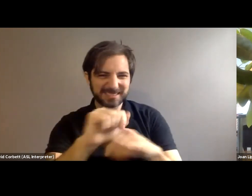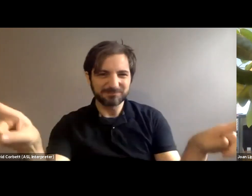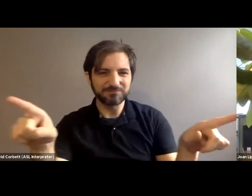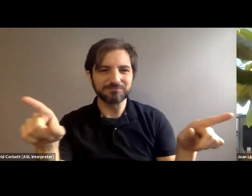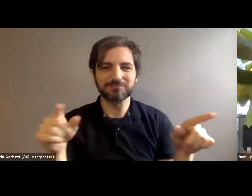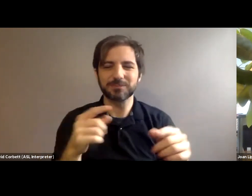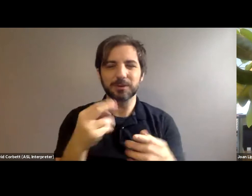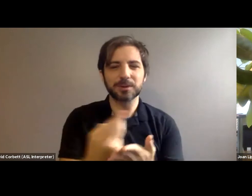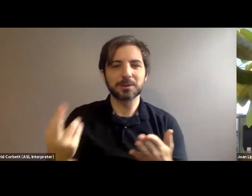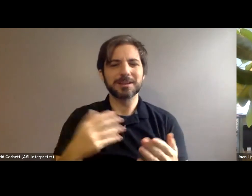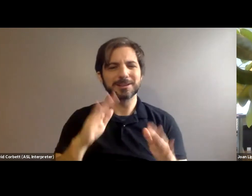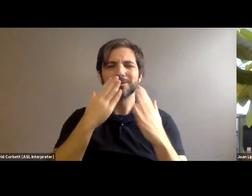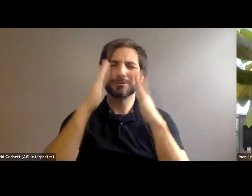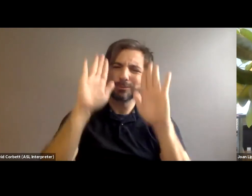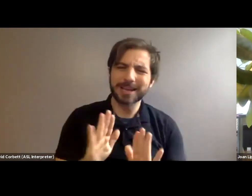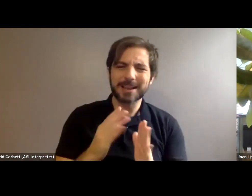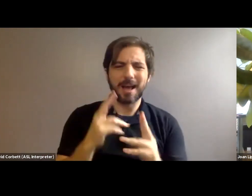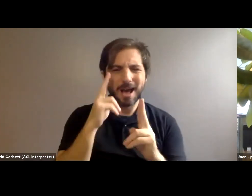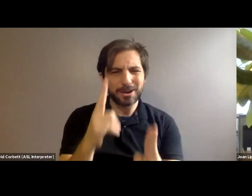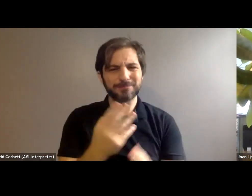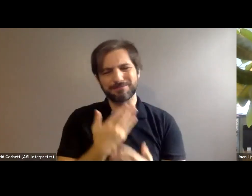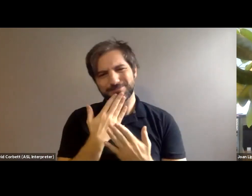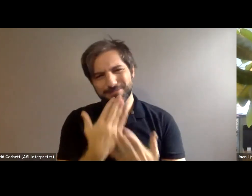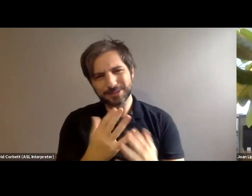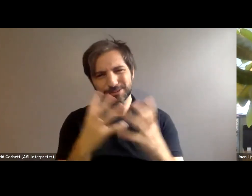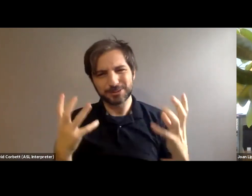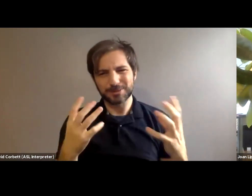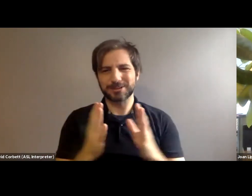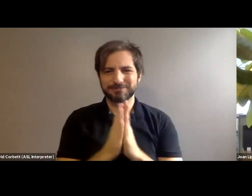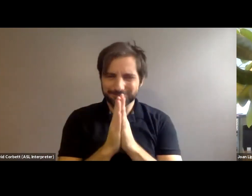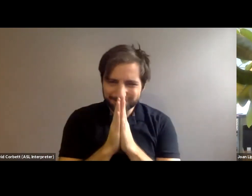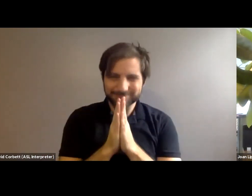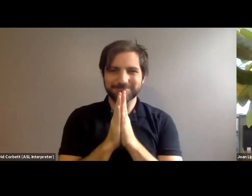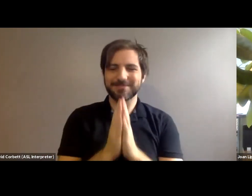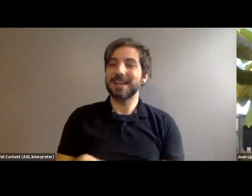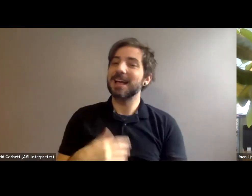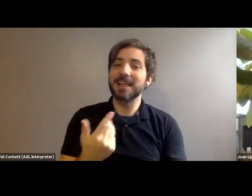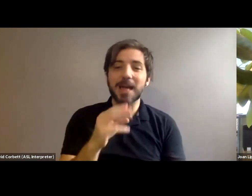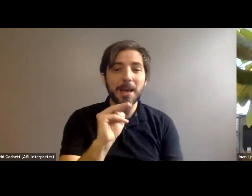it with all of you. Thank you so much. MAGAN: Thank you, Joan. I also want to say